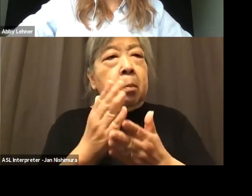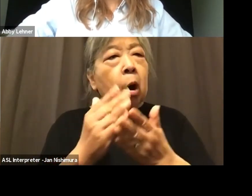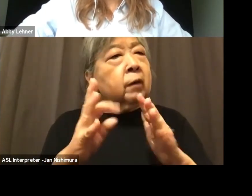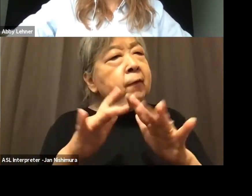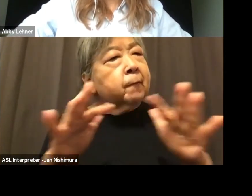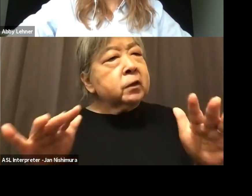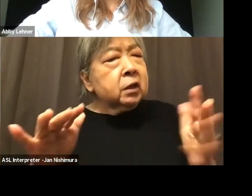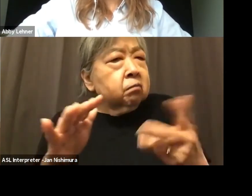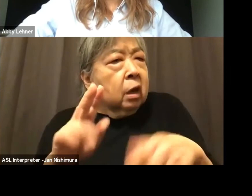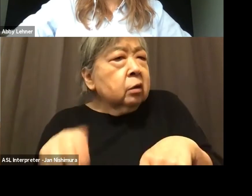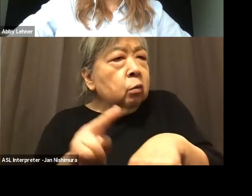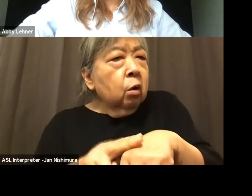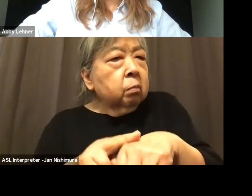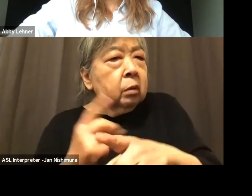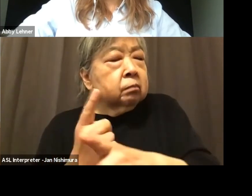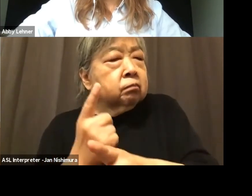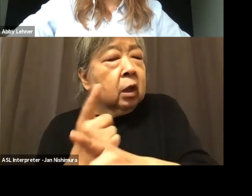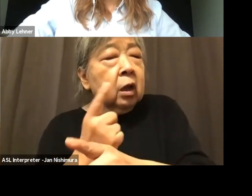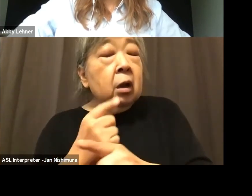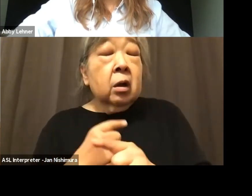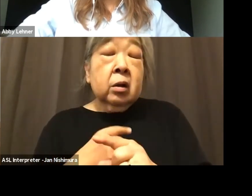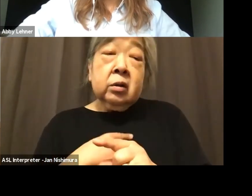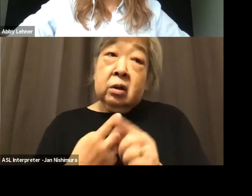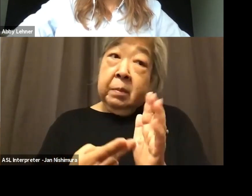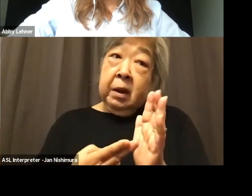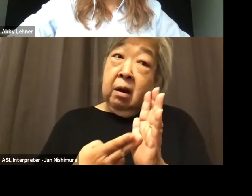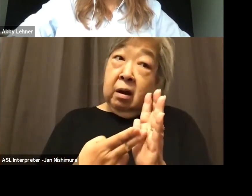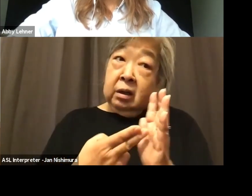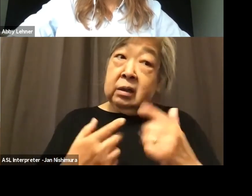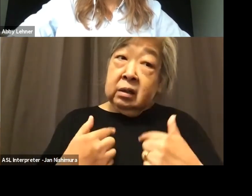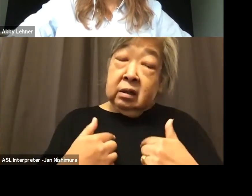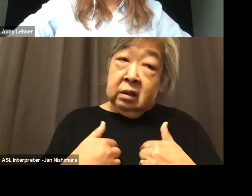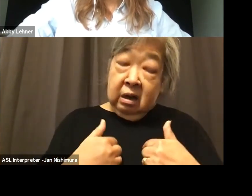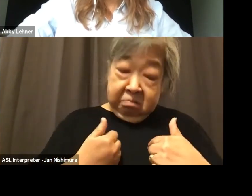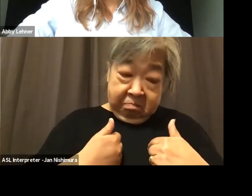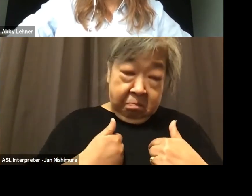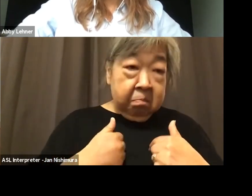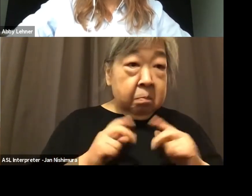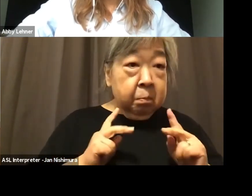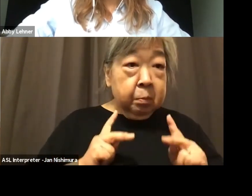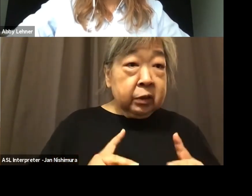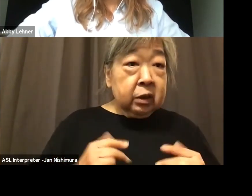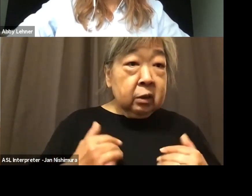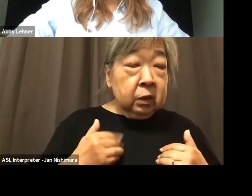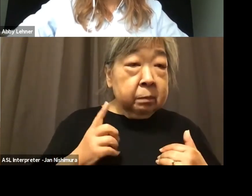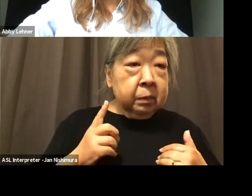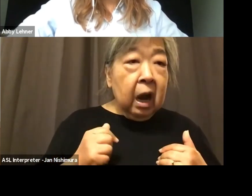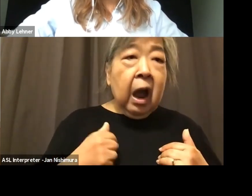so to be honest, as a person with disability, I found I was much more accepted in general